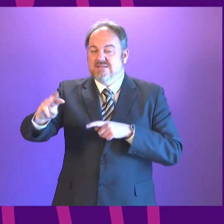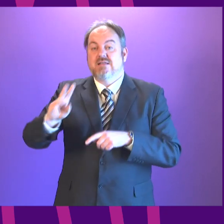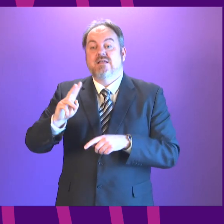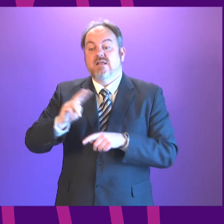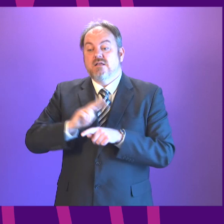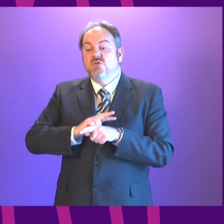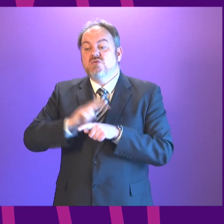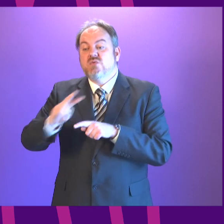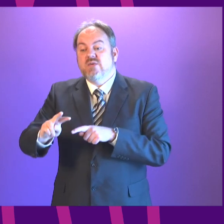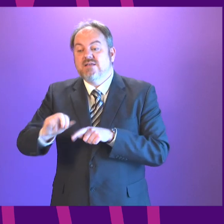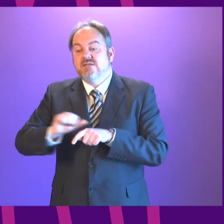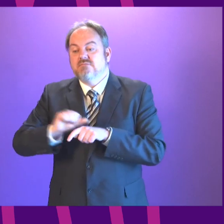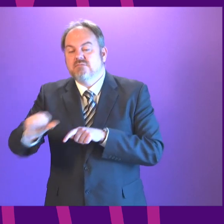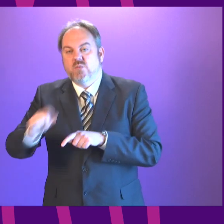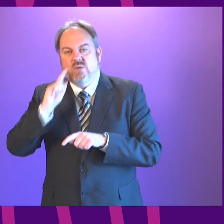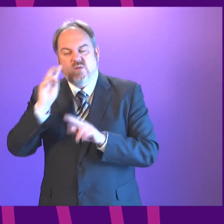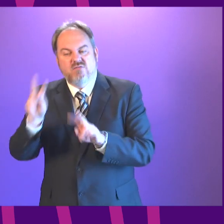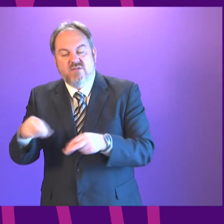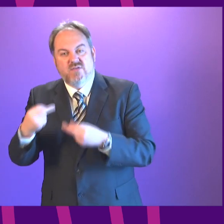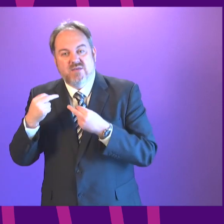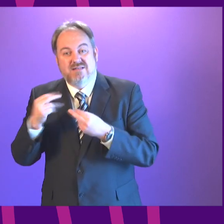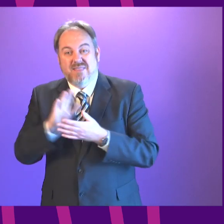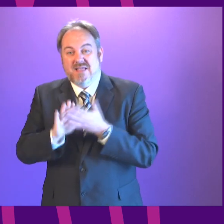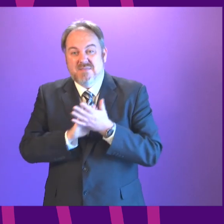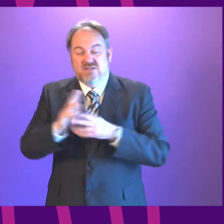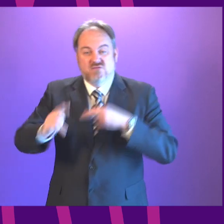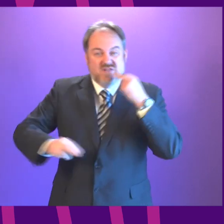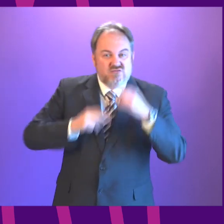weeks. That means, for example, that hospitality will require to close, with the exception